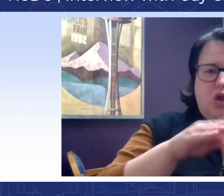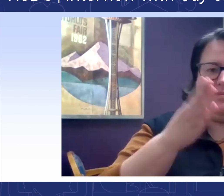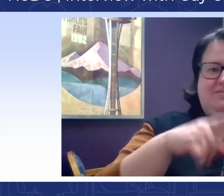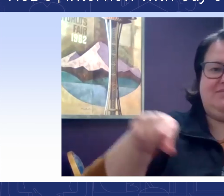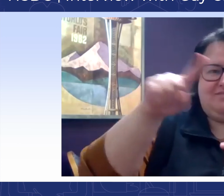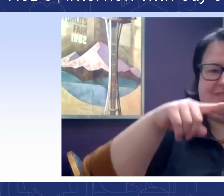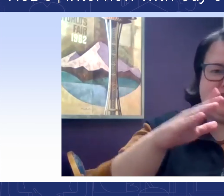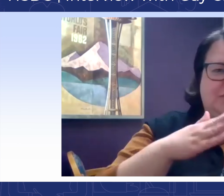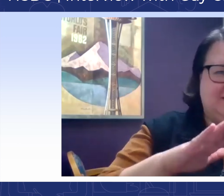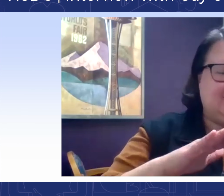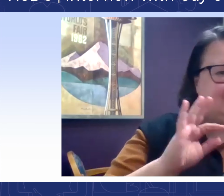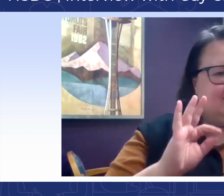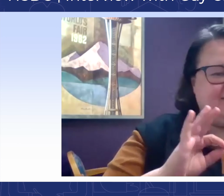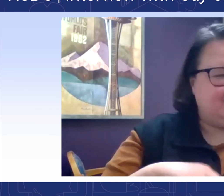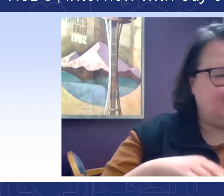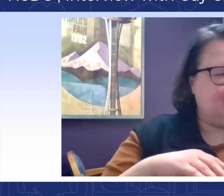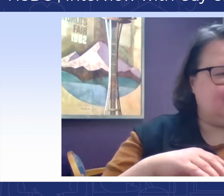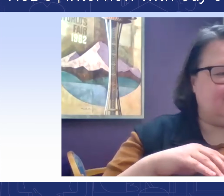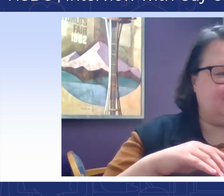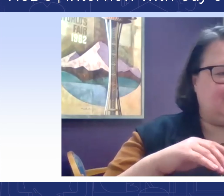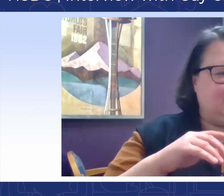it's wonderful to have those services available to the community.